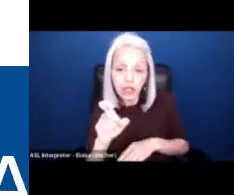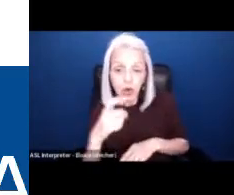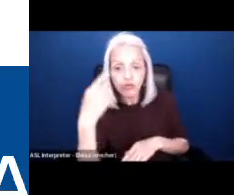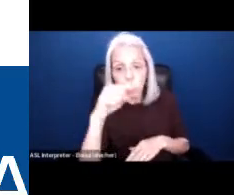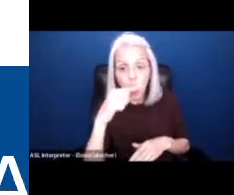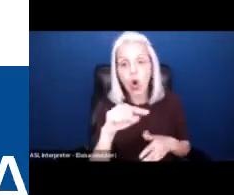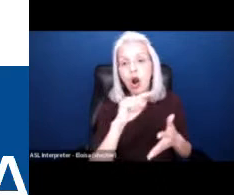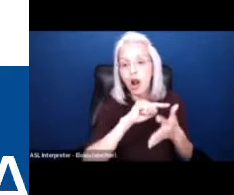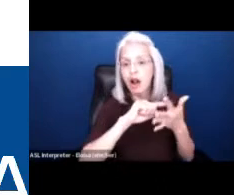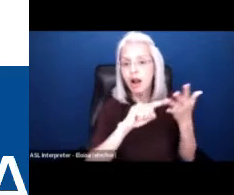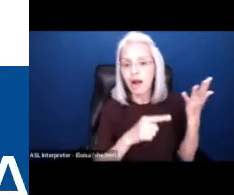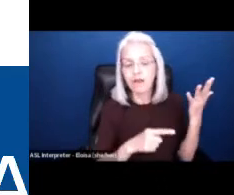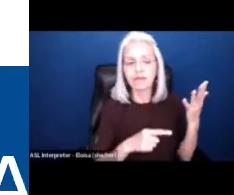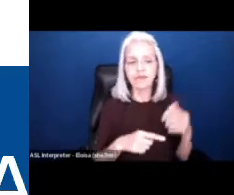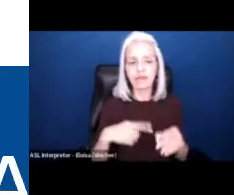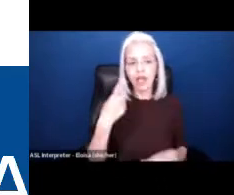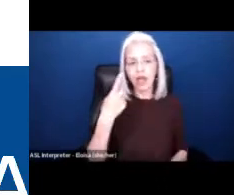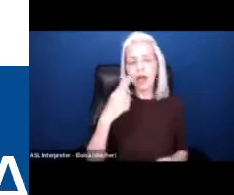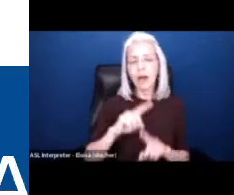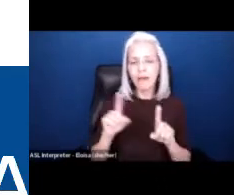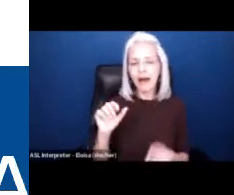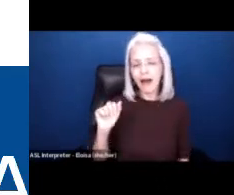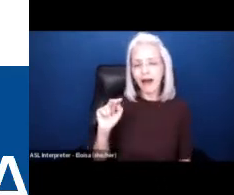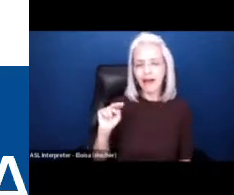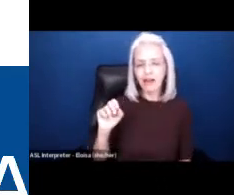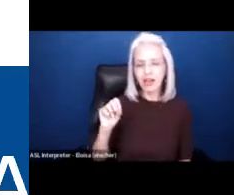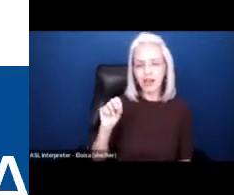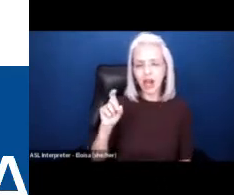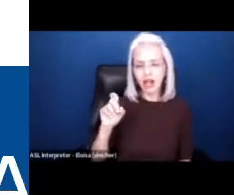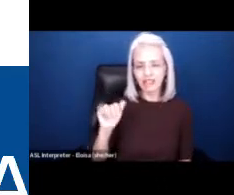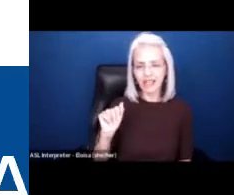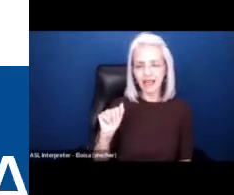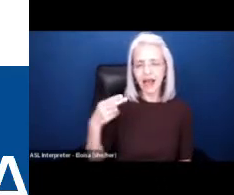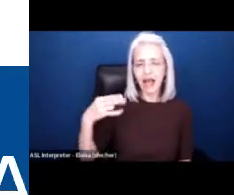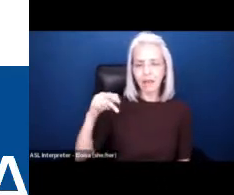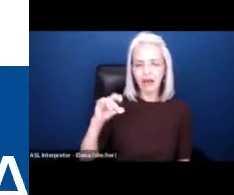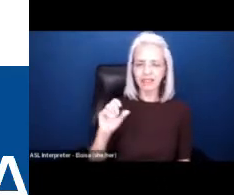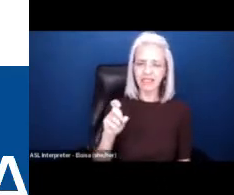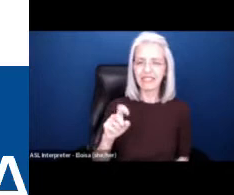brain injuries. But for anoxia and t hypoxia, it doesn't work as well. So just a little aside